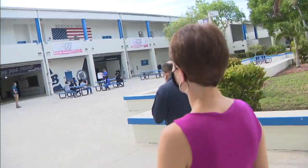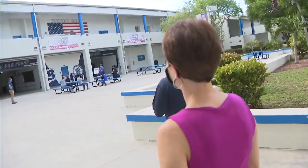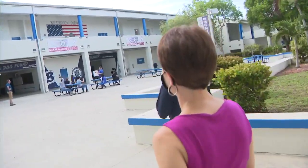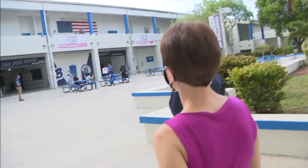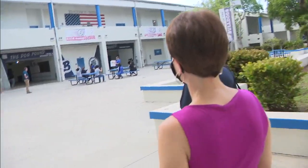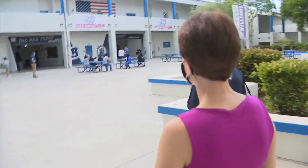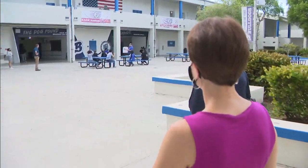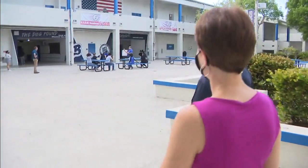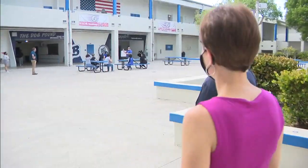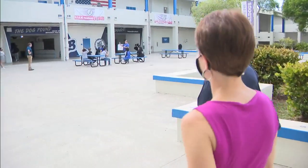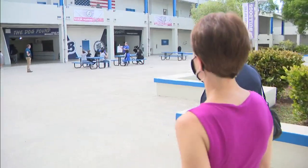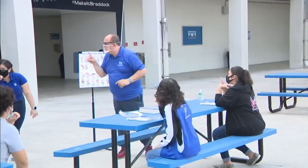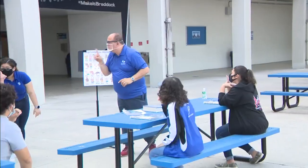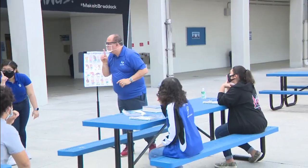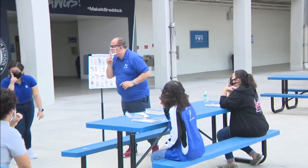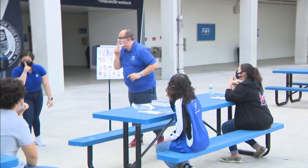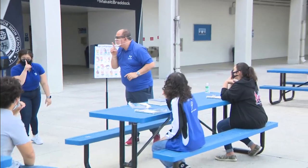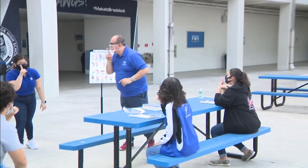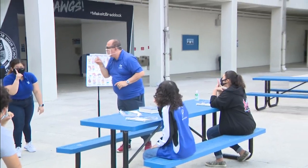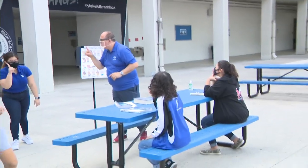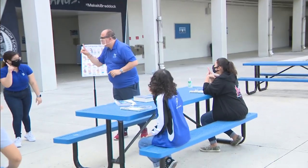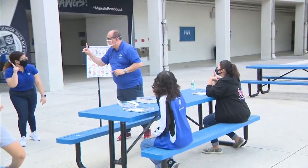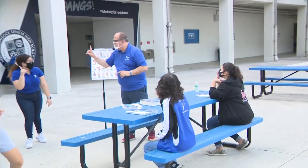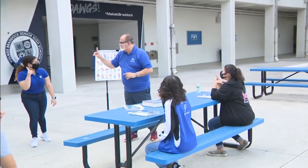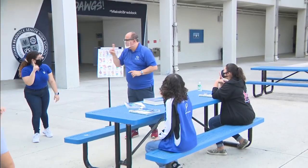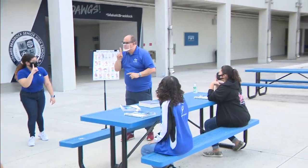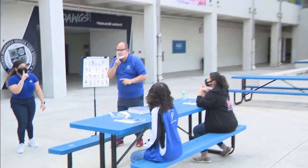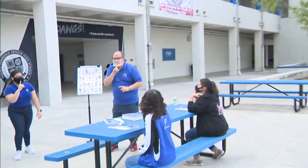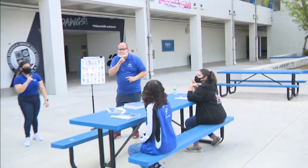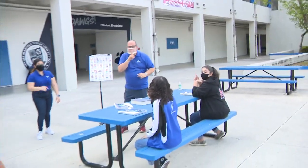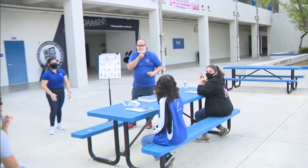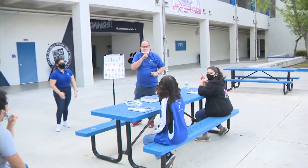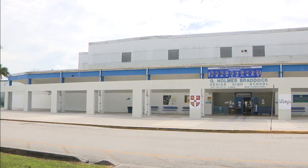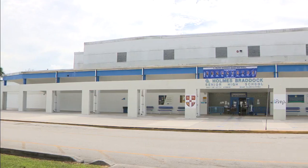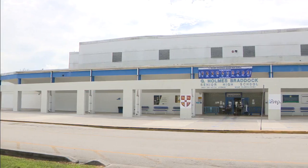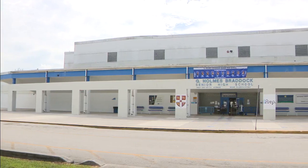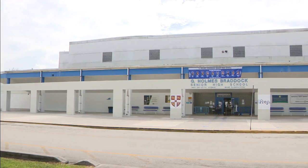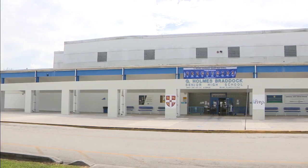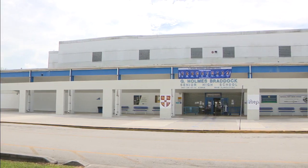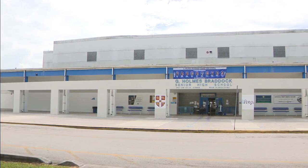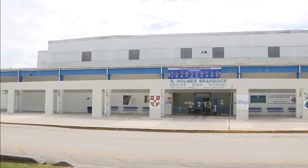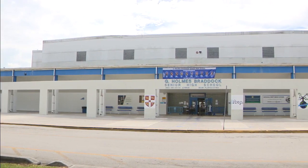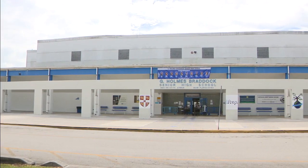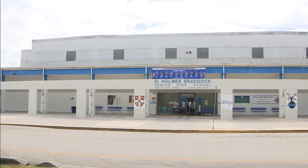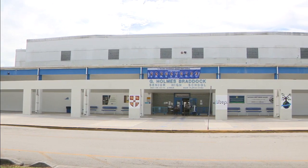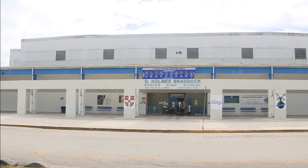HE MAKES A LANGUAGE THAT SOME